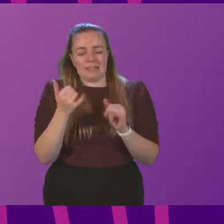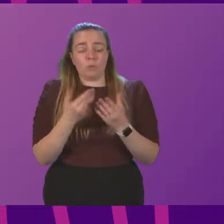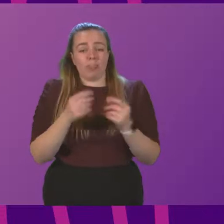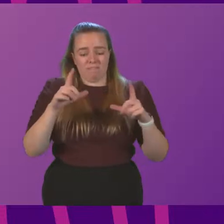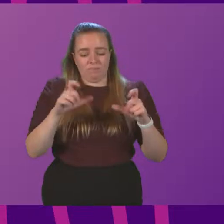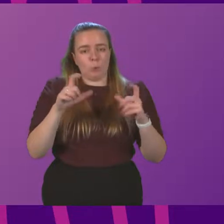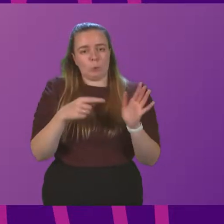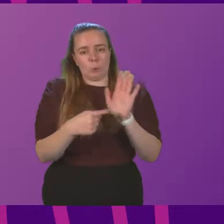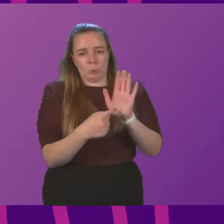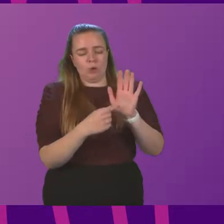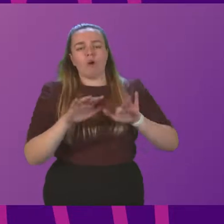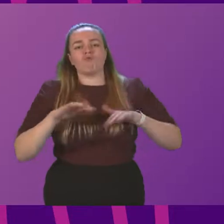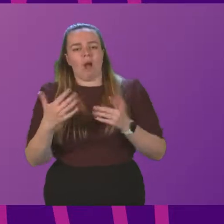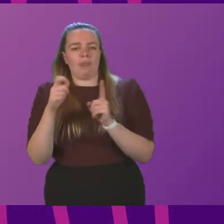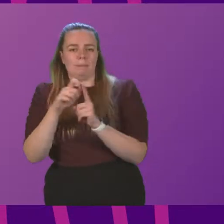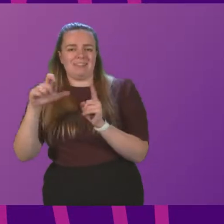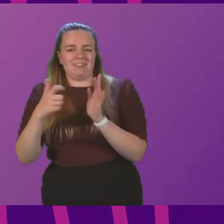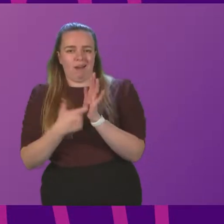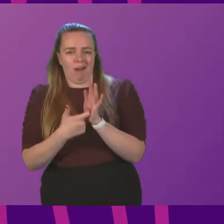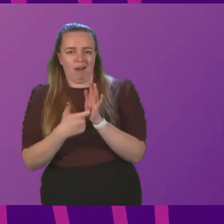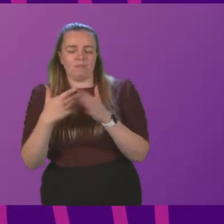instead of PCR tests for their day 2 tests from 24